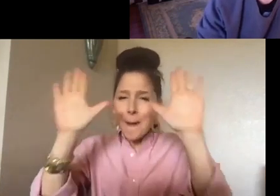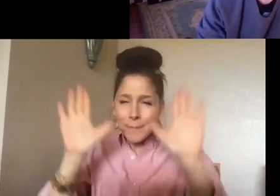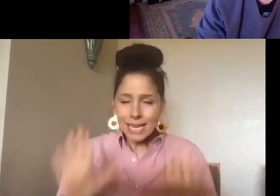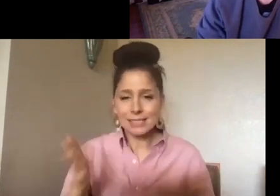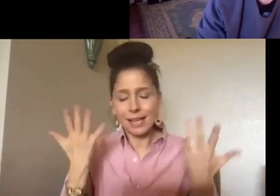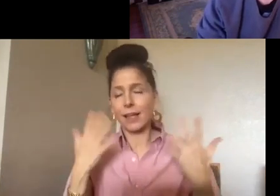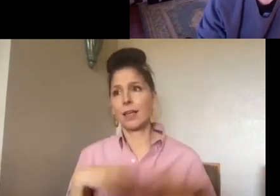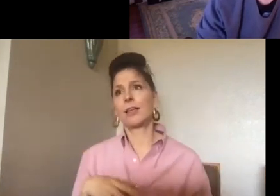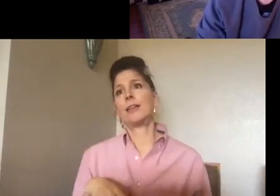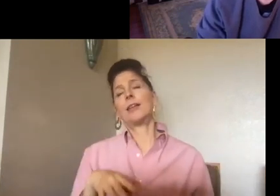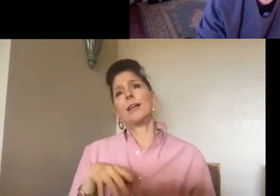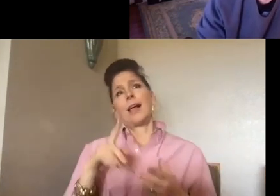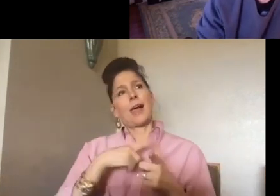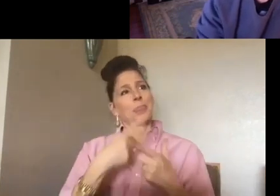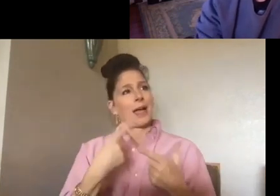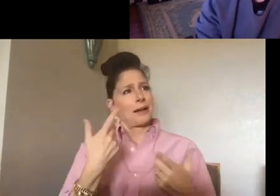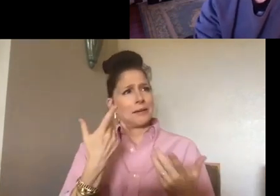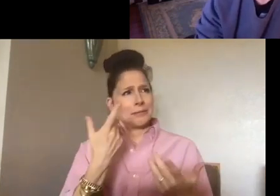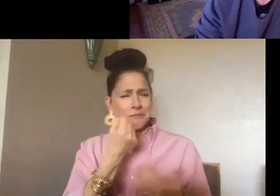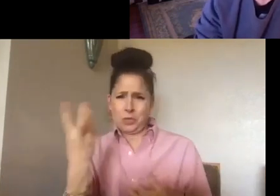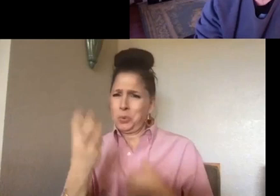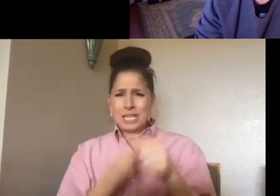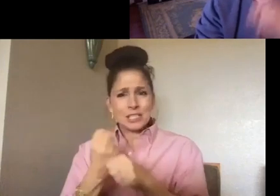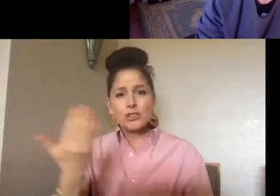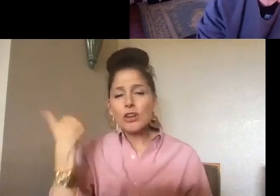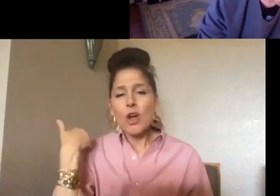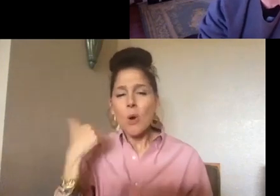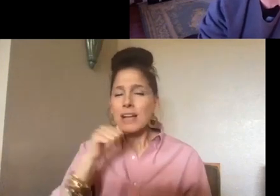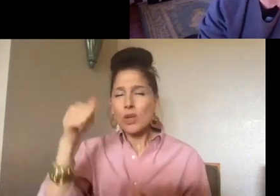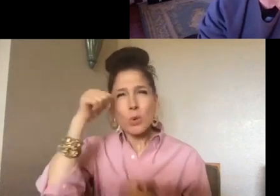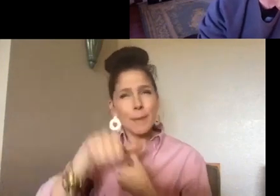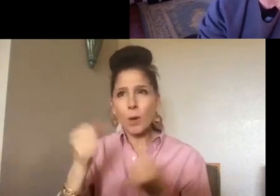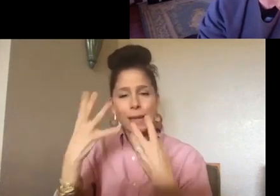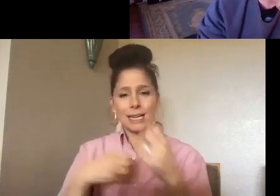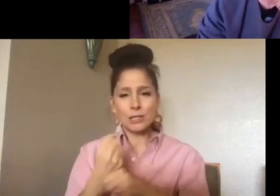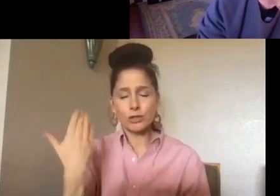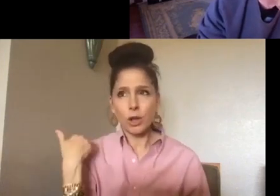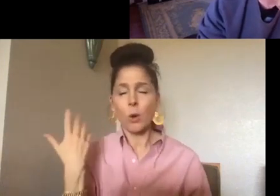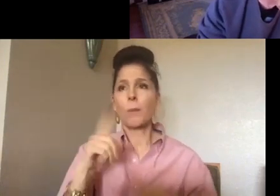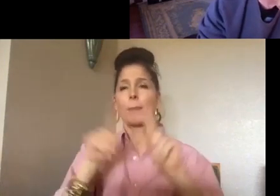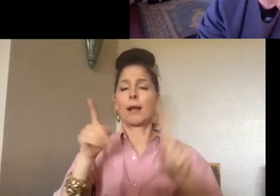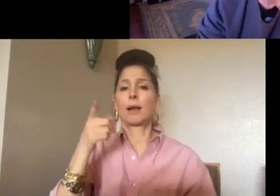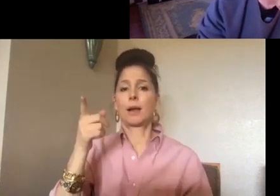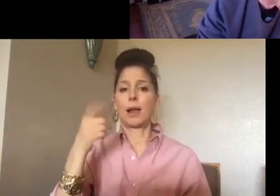but a deaf doctor would be wonderful. And then a few years ago, I don't remember how many years